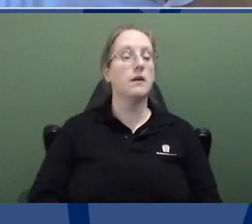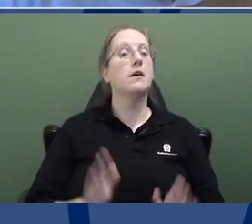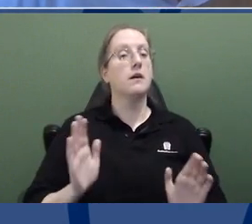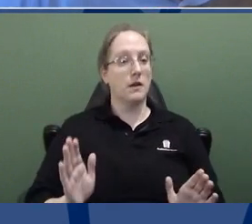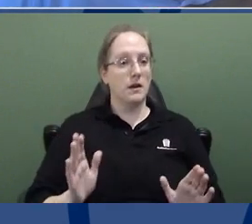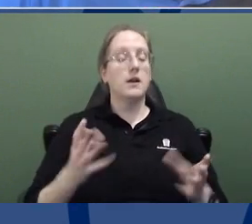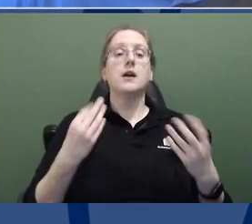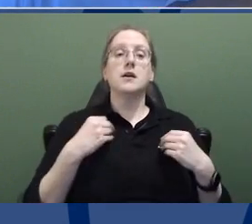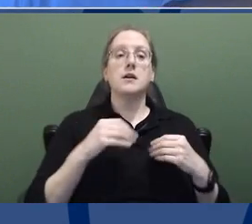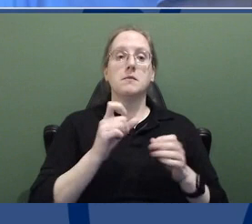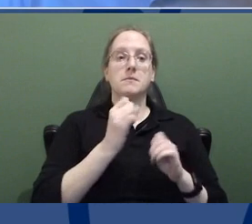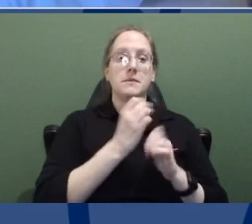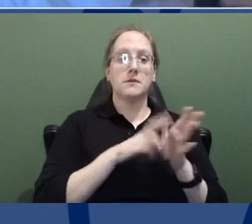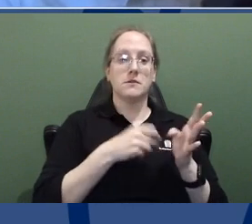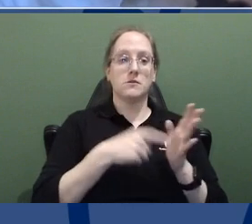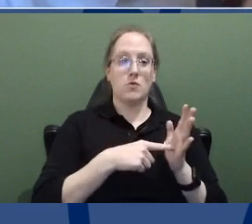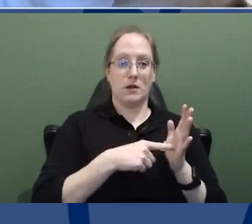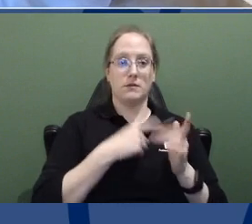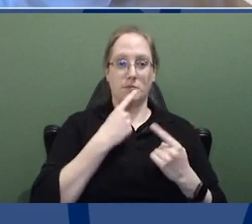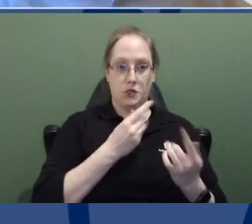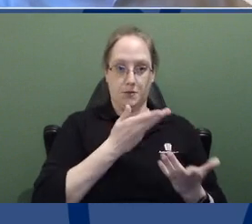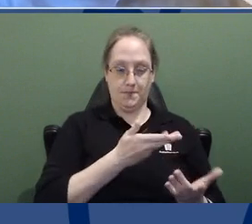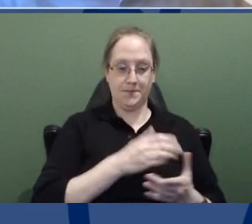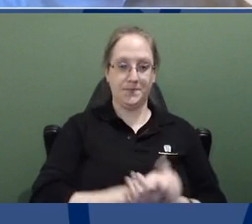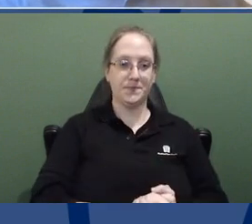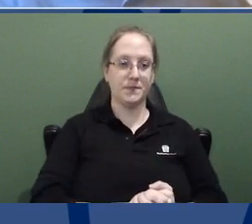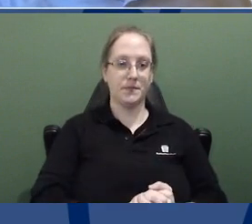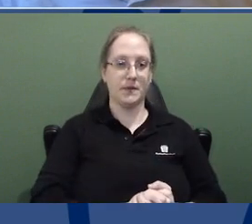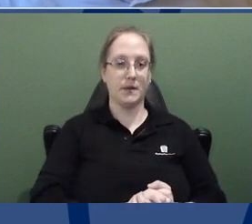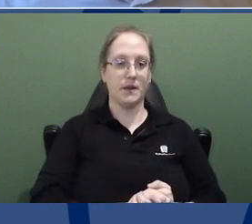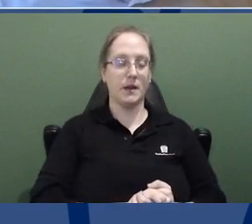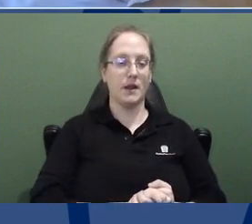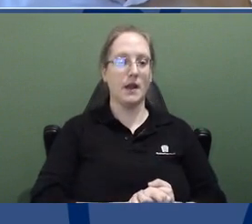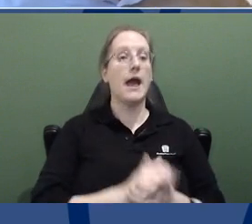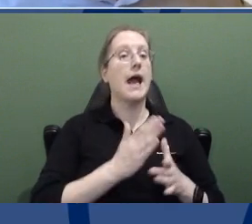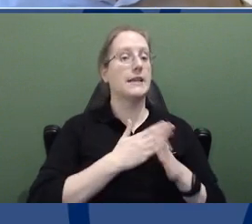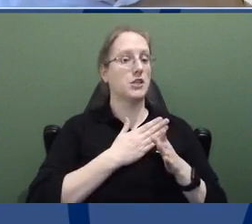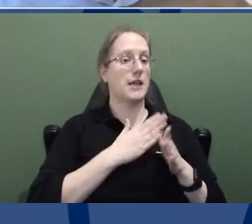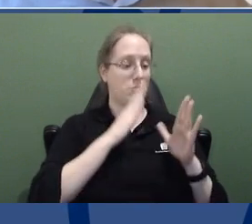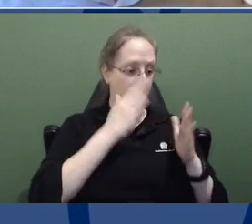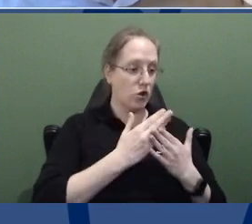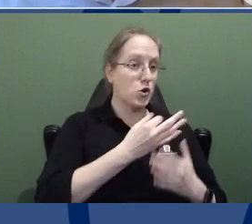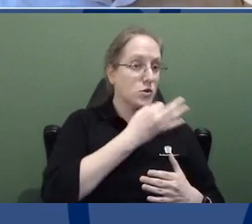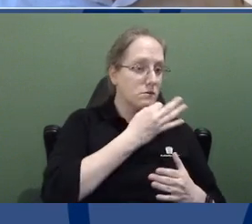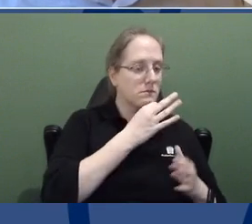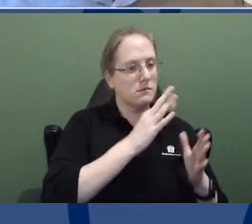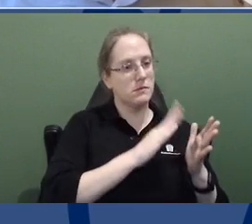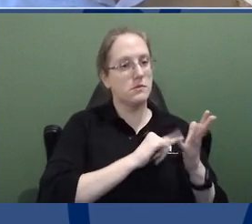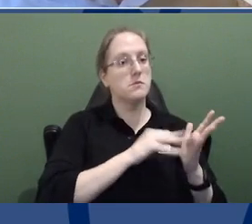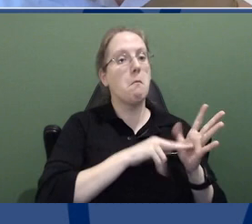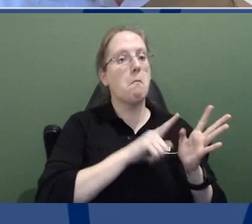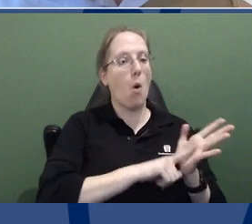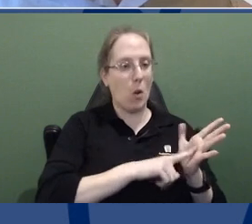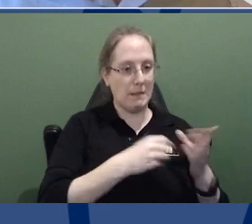So these were initially just small business grants but they now take in medium‑sized